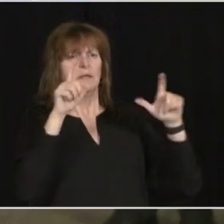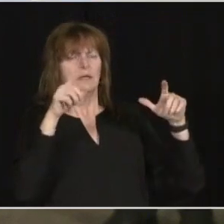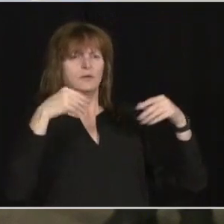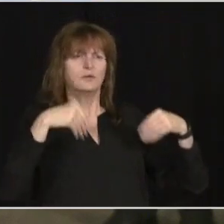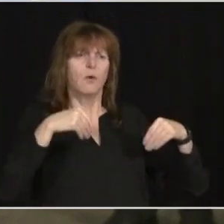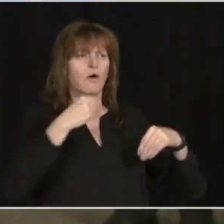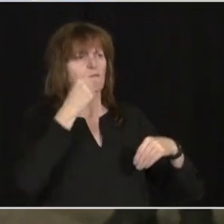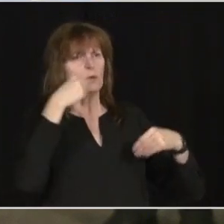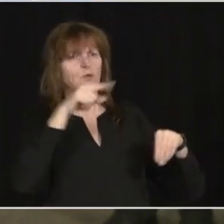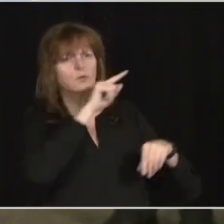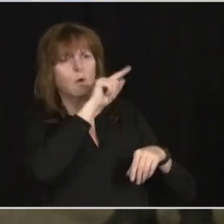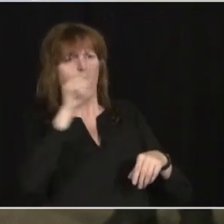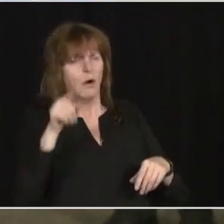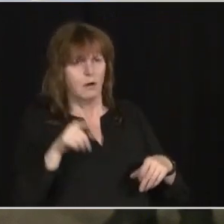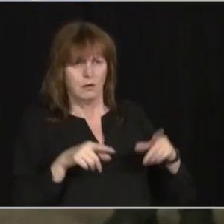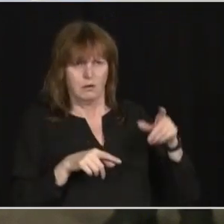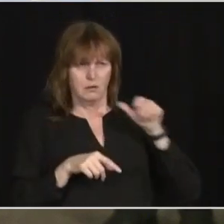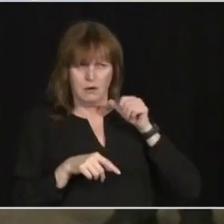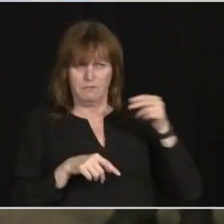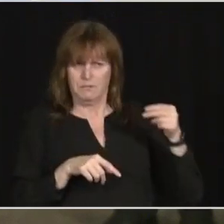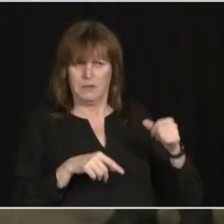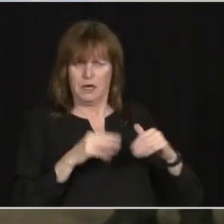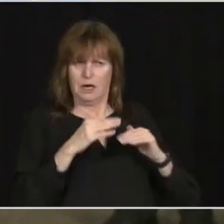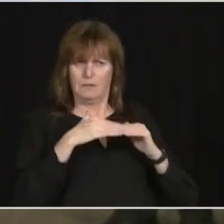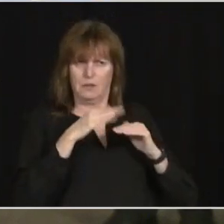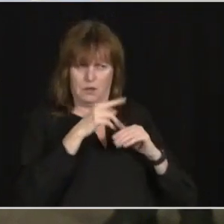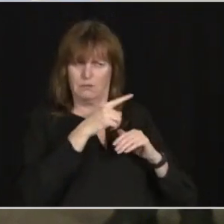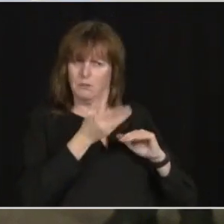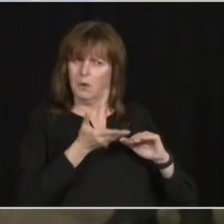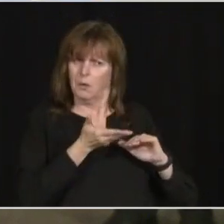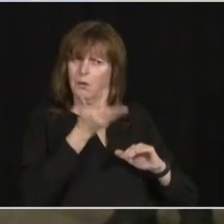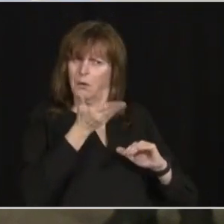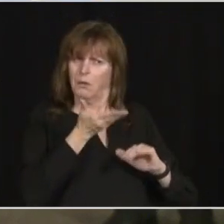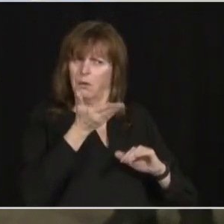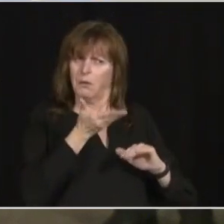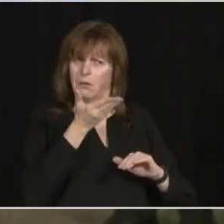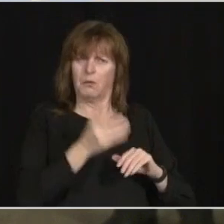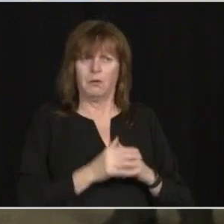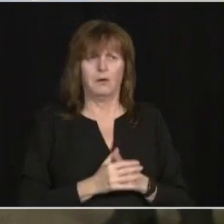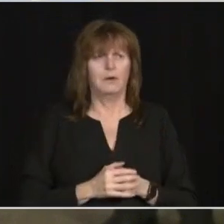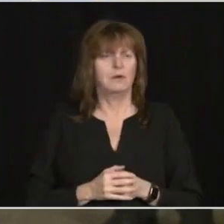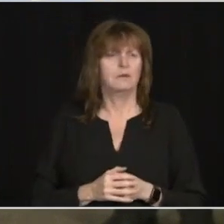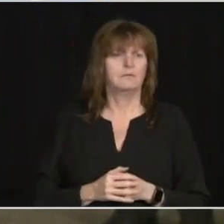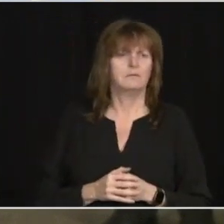they're above minimum wage right now So you haven't changed your mind on that,